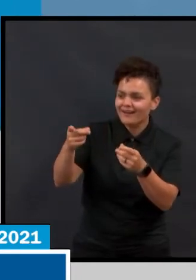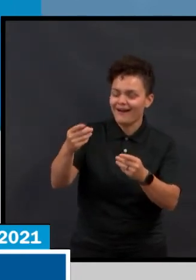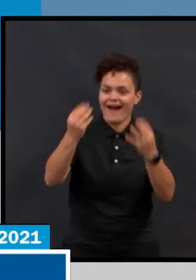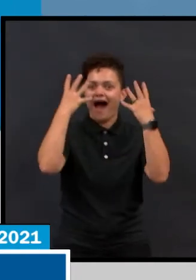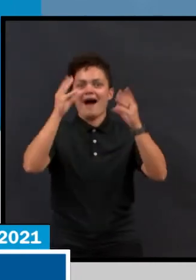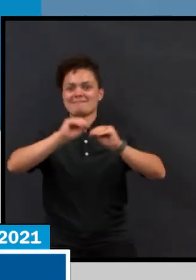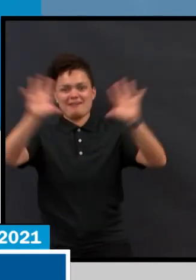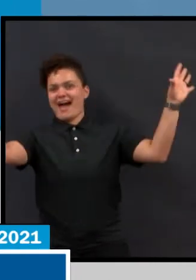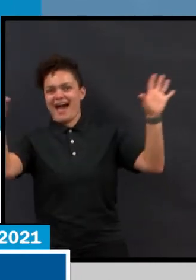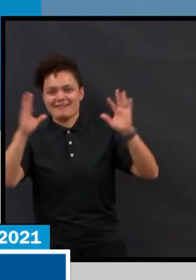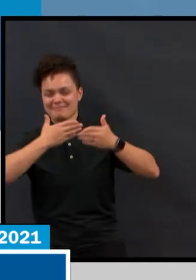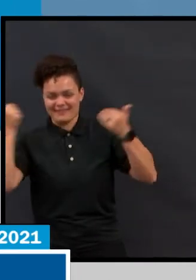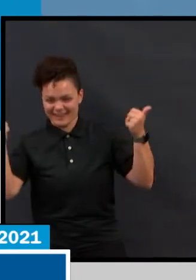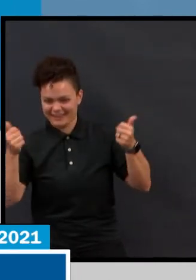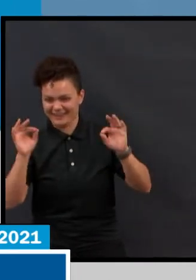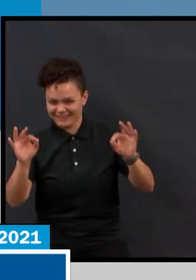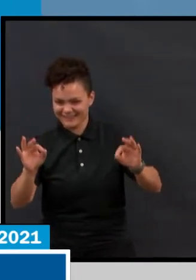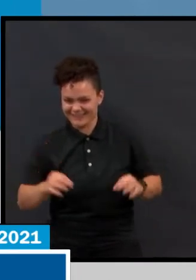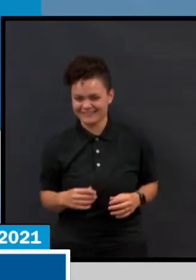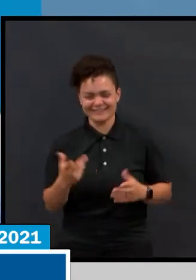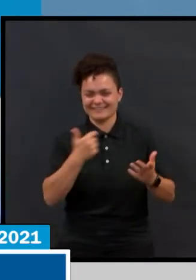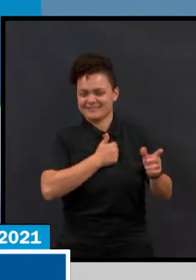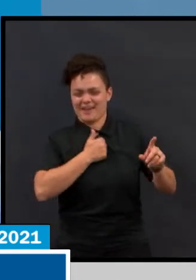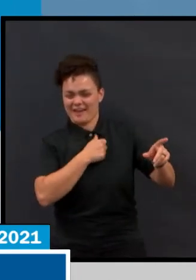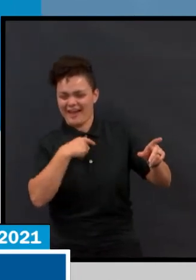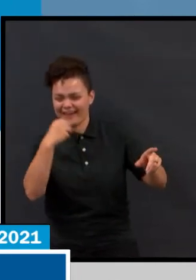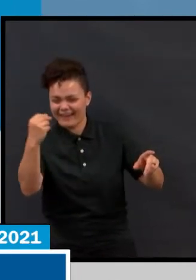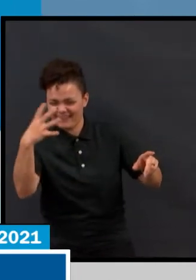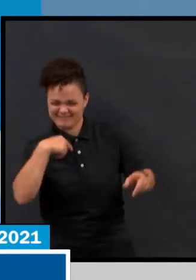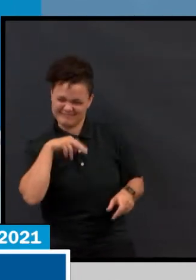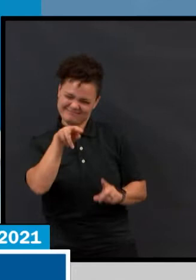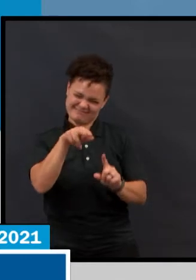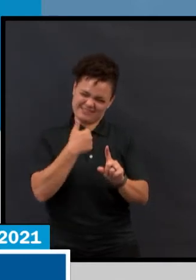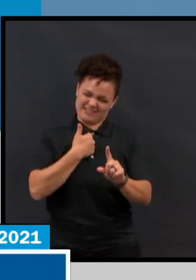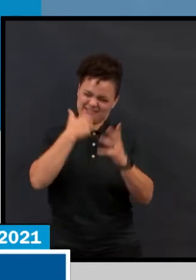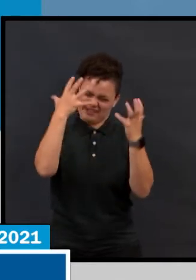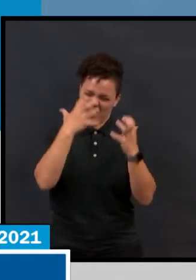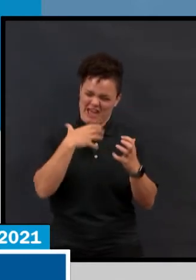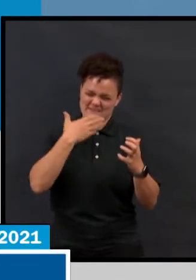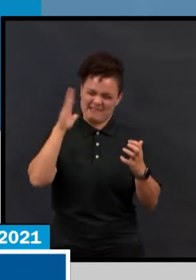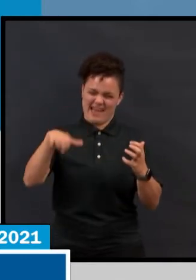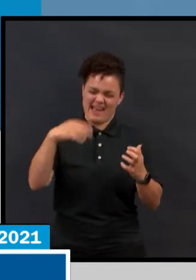sorry about that i could see you for myself the lighting was bad and i wanted to get it fixed so